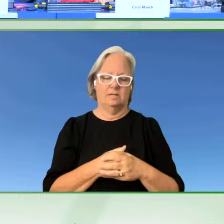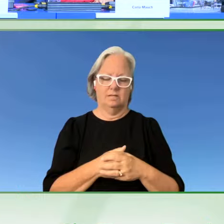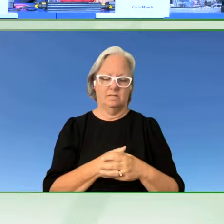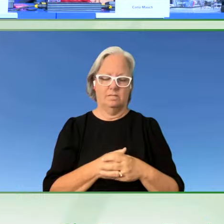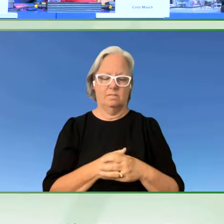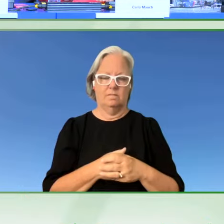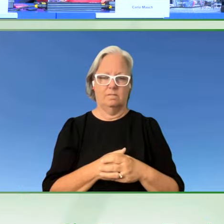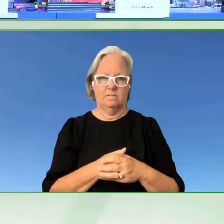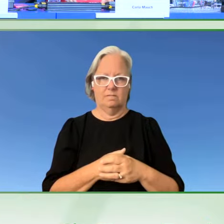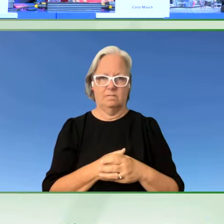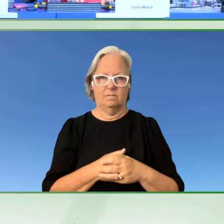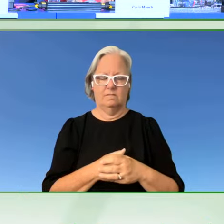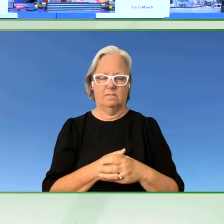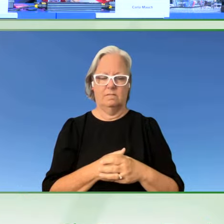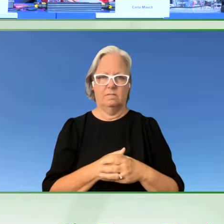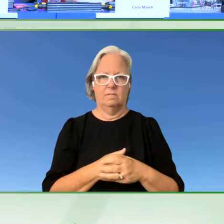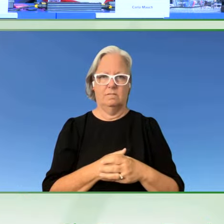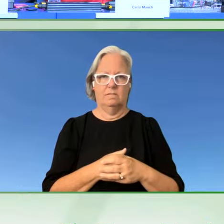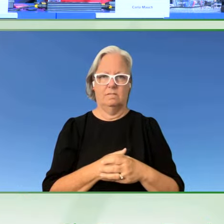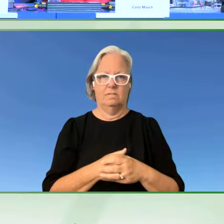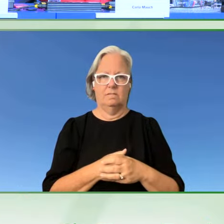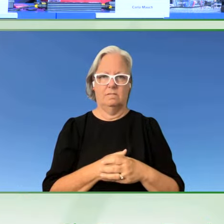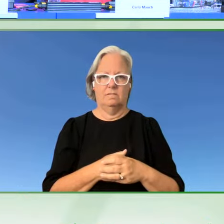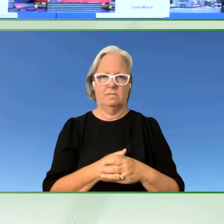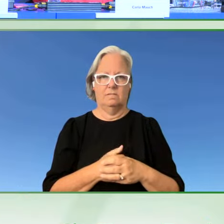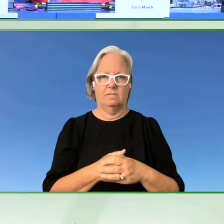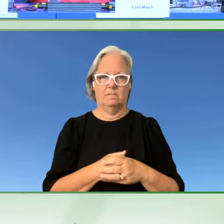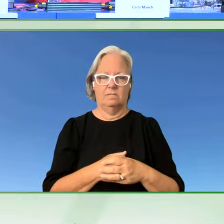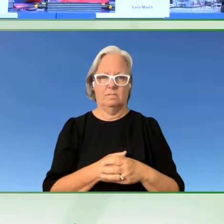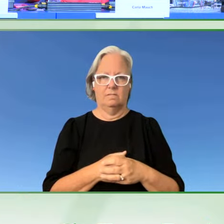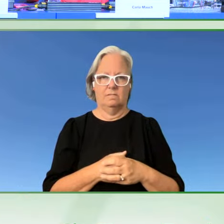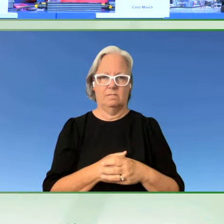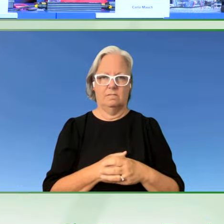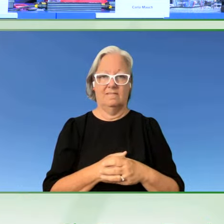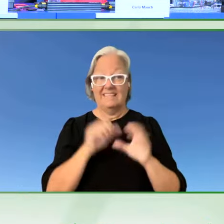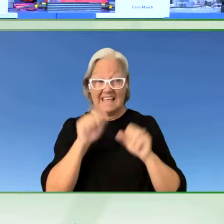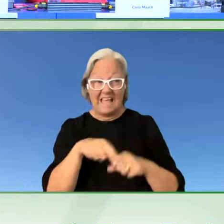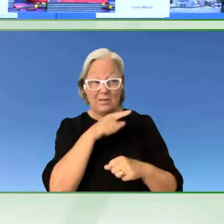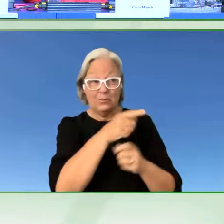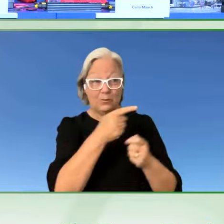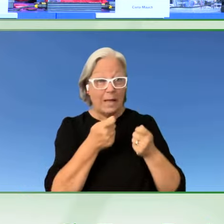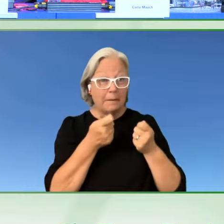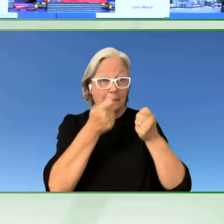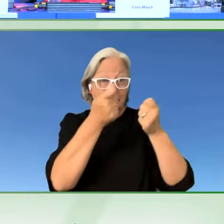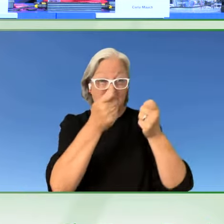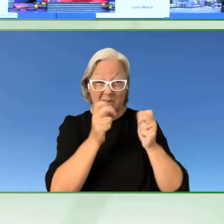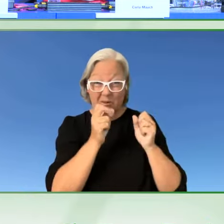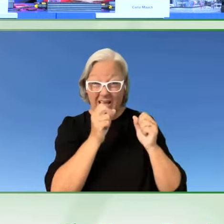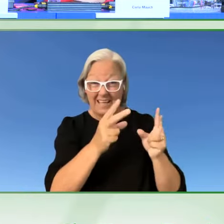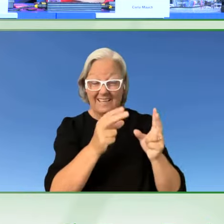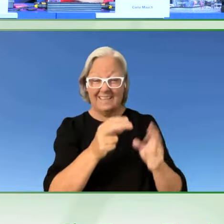Why do we need a program like ours?